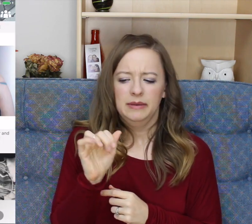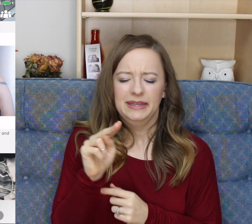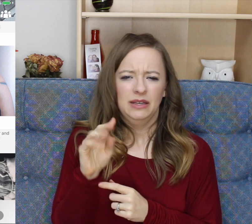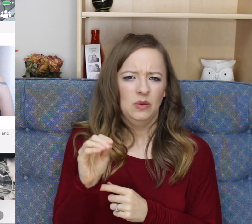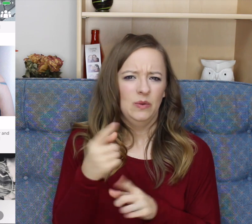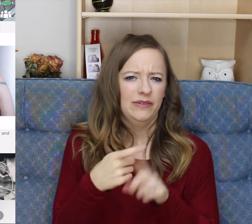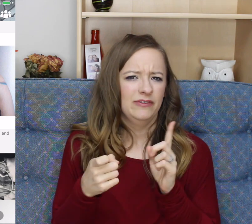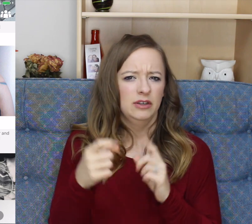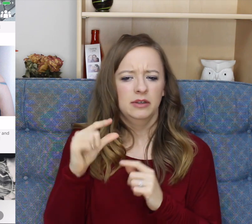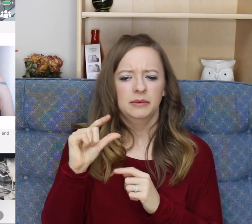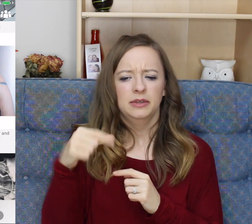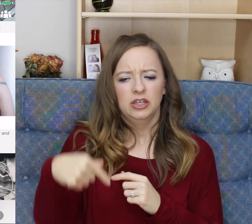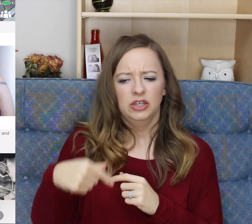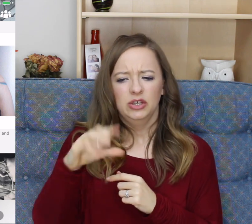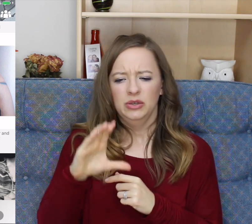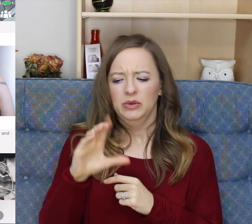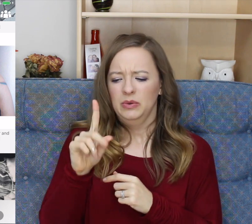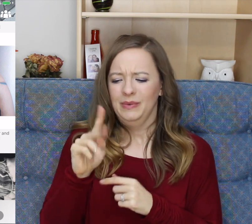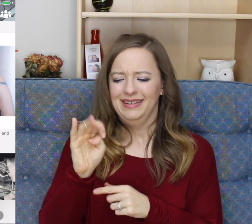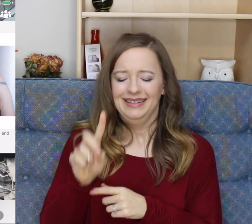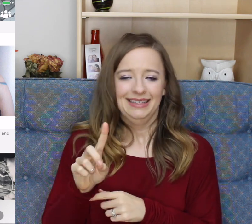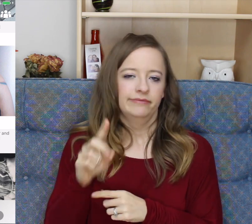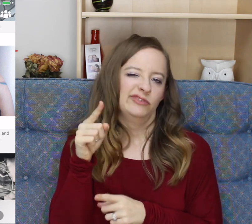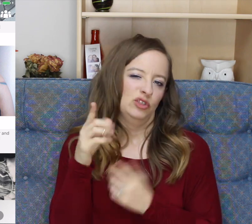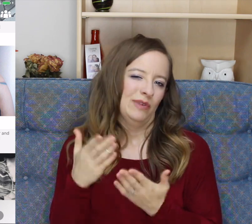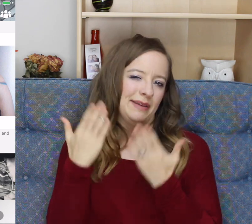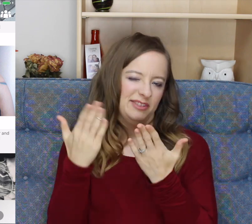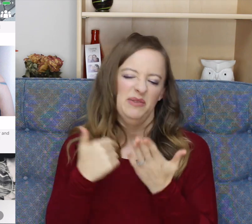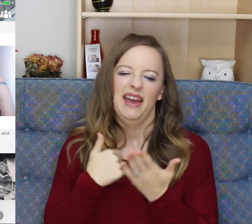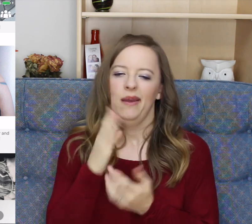This is from Qcknd. She recommended this.